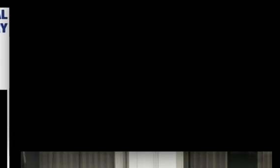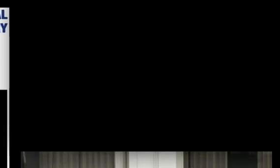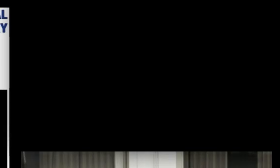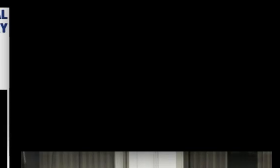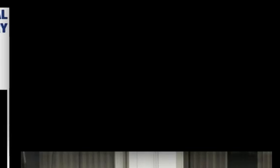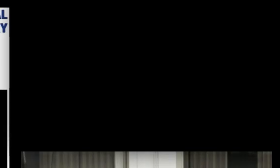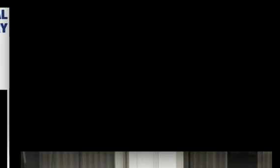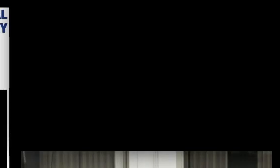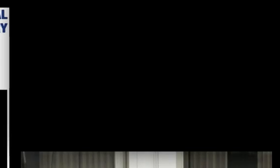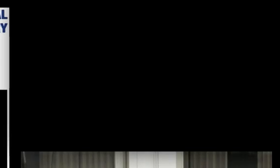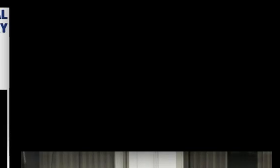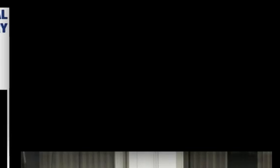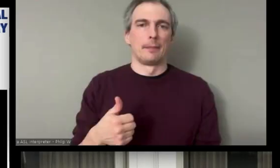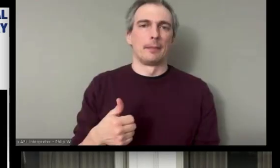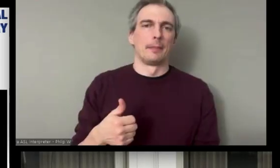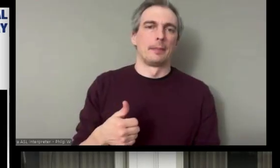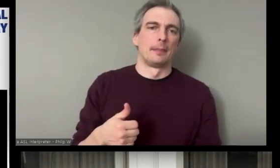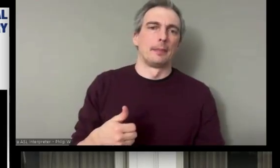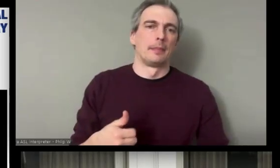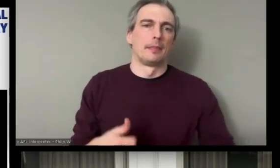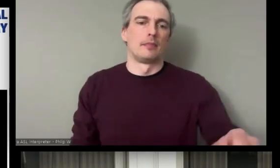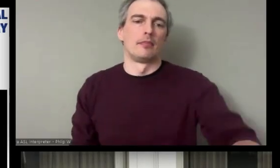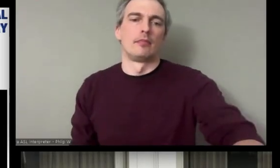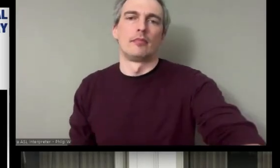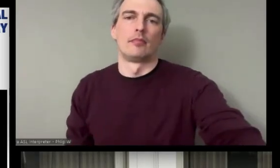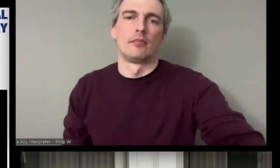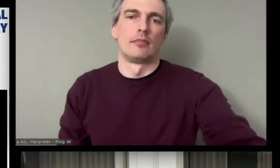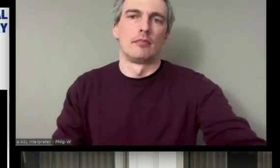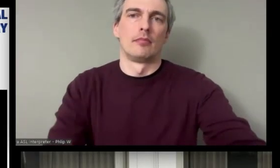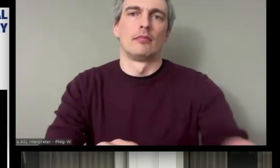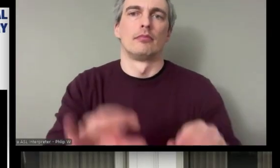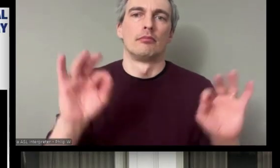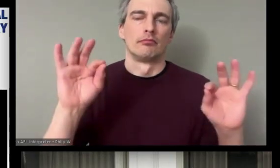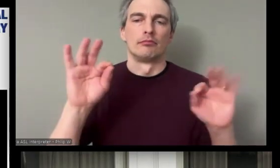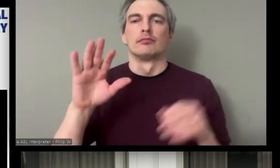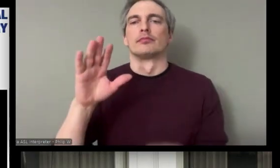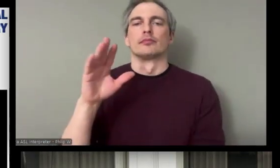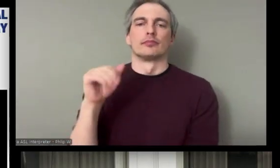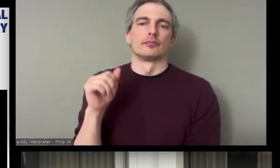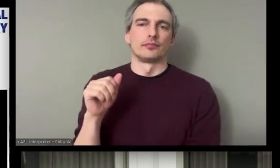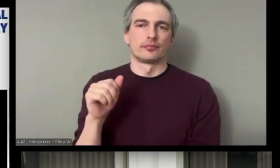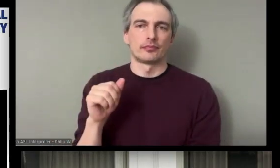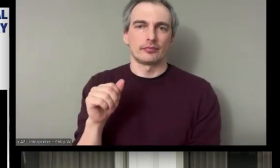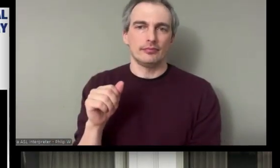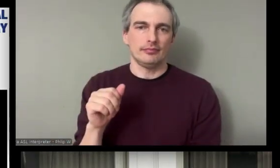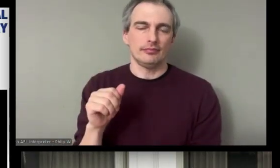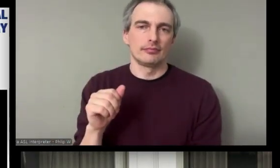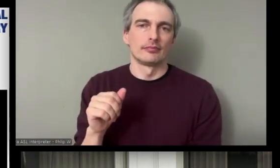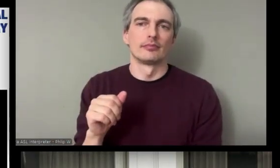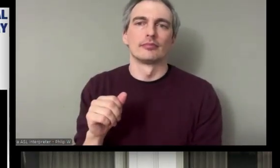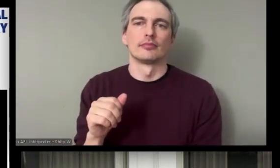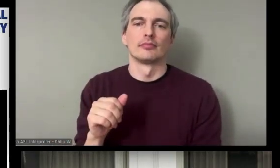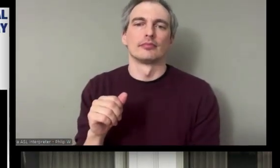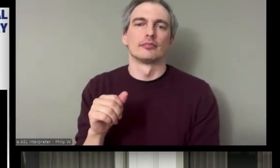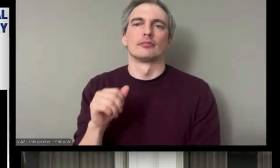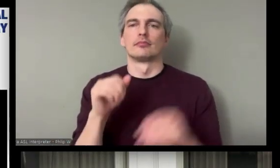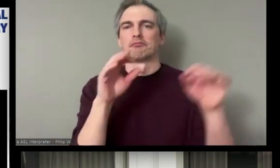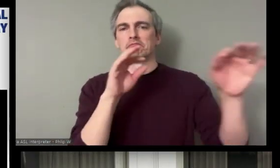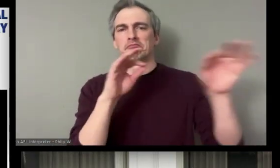also have these gestures, emoji gestures, so that's also very popular for people. That you can have a non-verbal interaction.